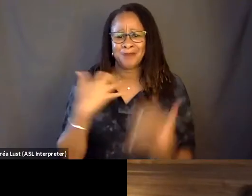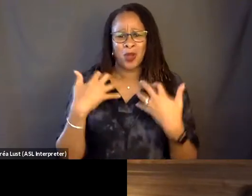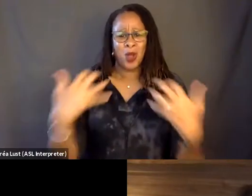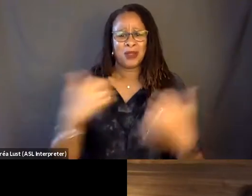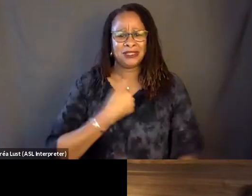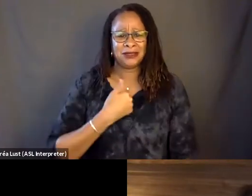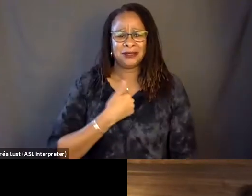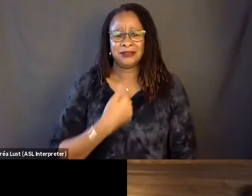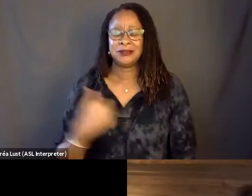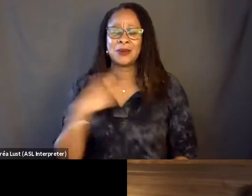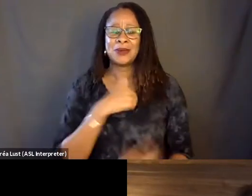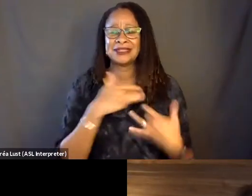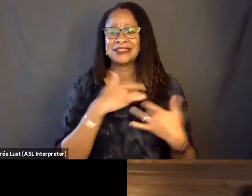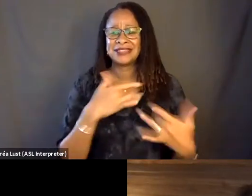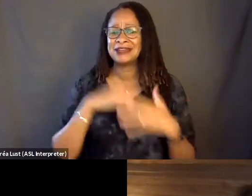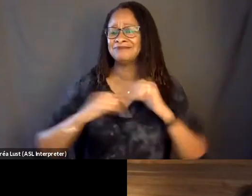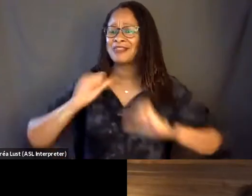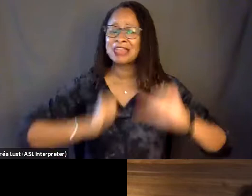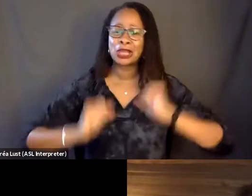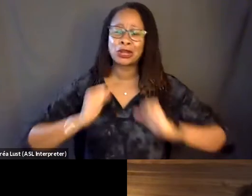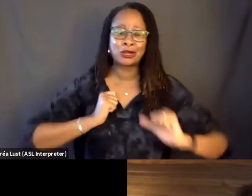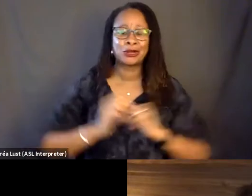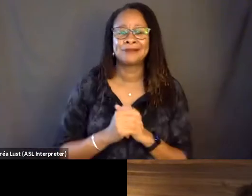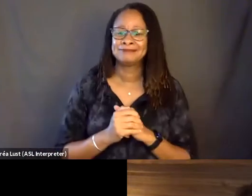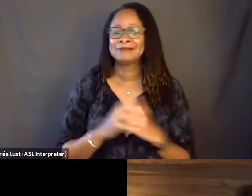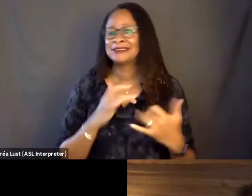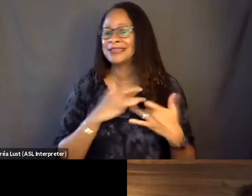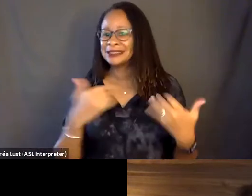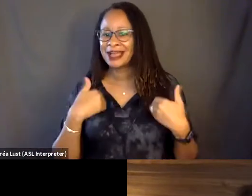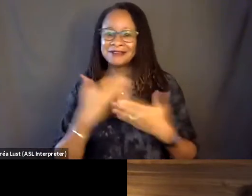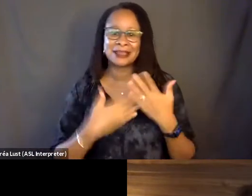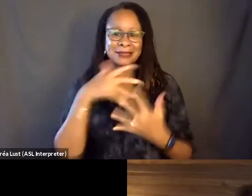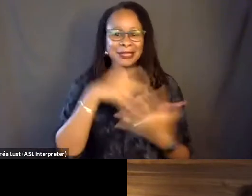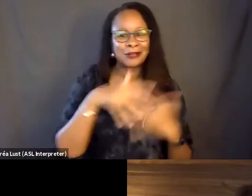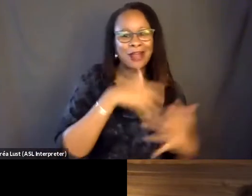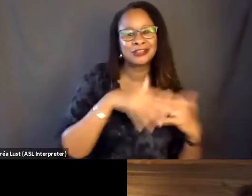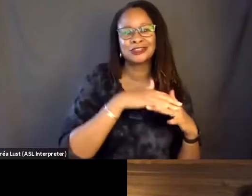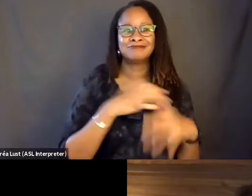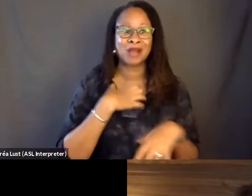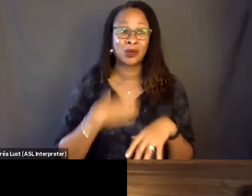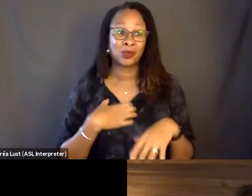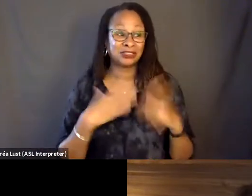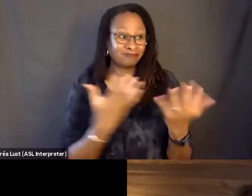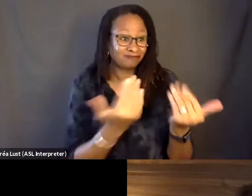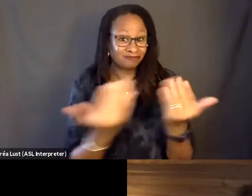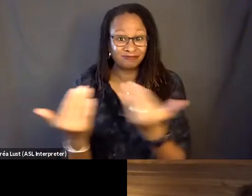We would ordinarily be in a theater and there would be some interaction, and I wish we could get their questions. But I will forge ahead.